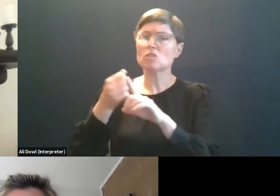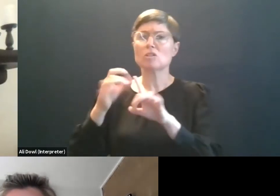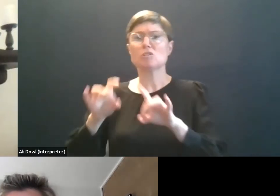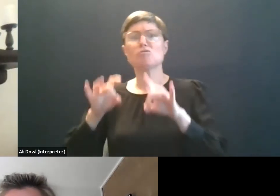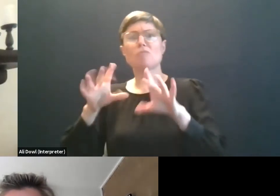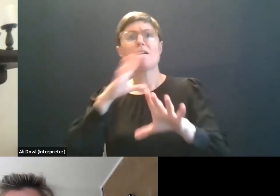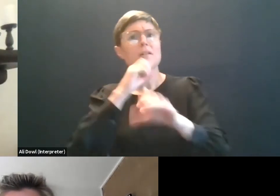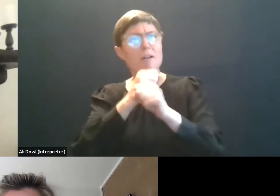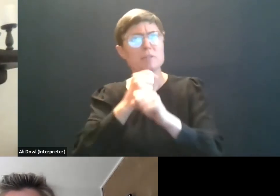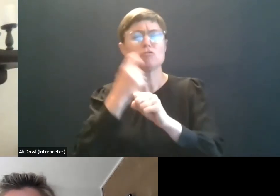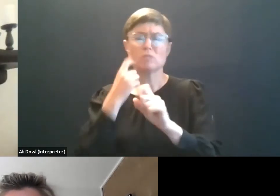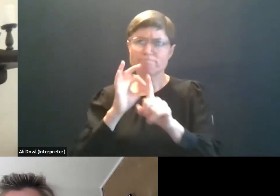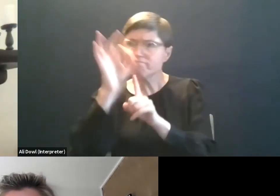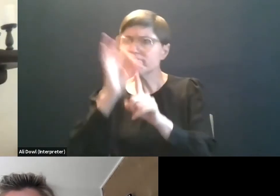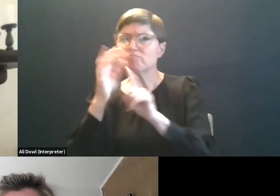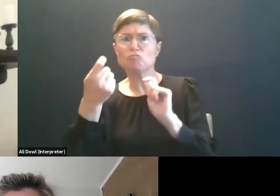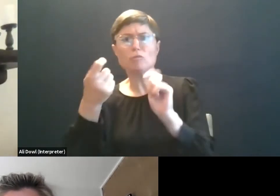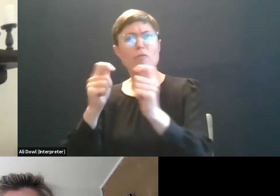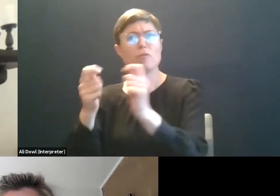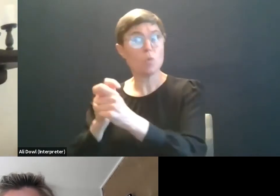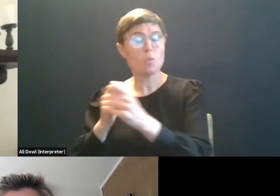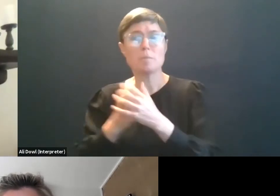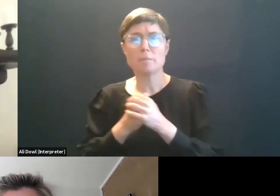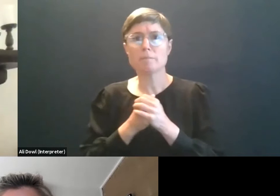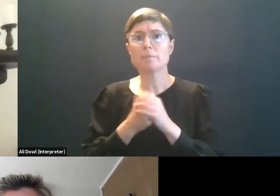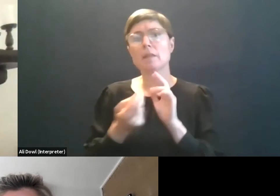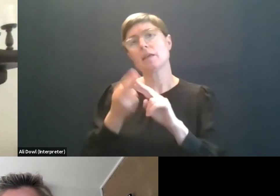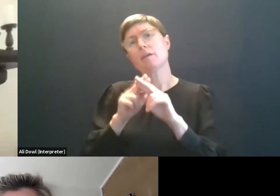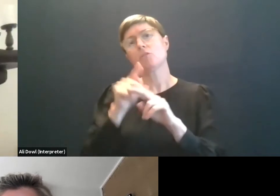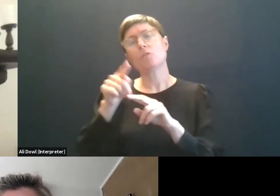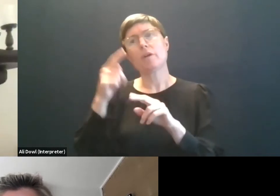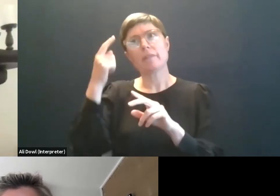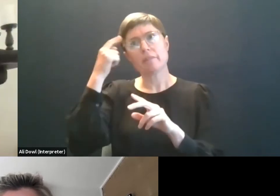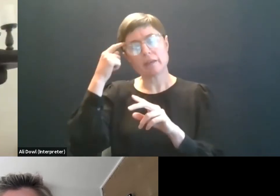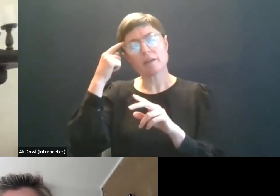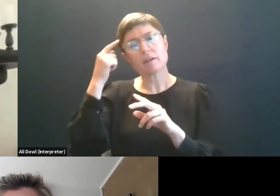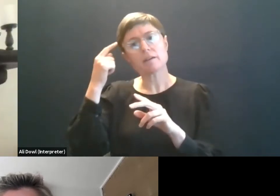health because if we think - if you imagine the system of that series of steps - stepped